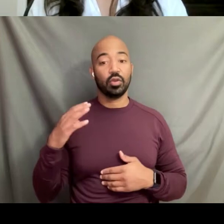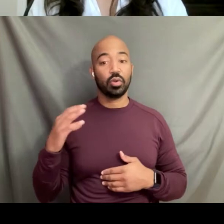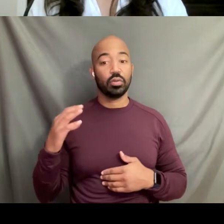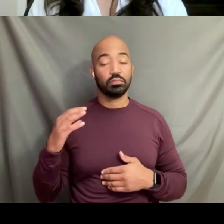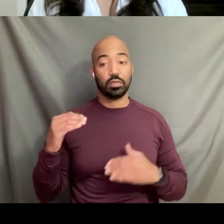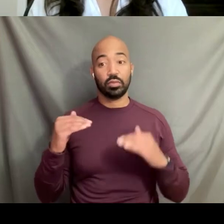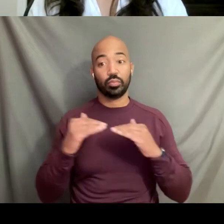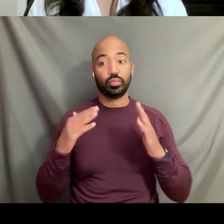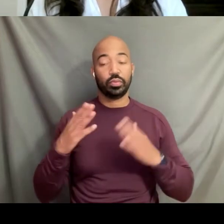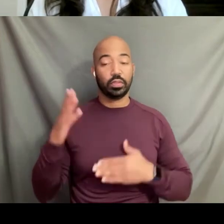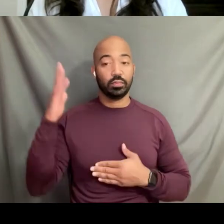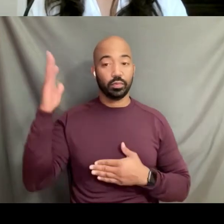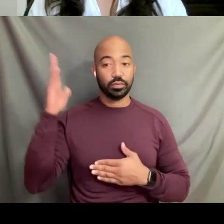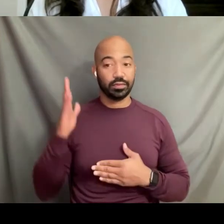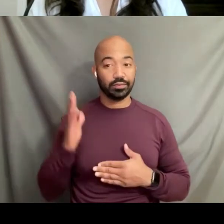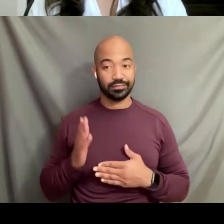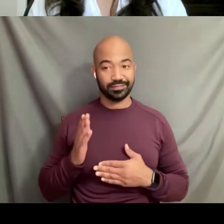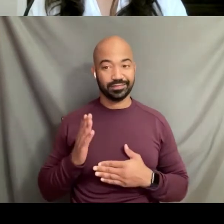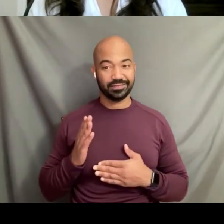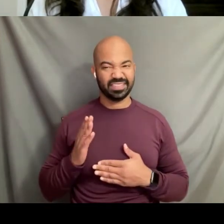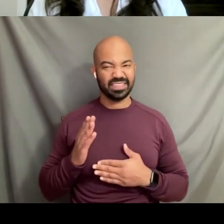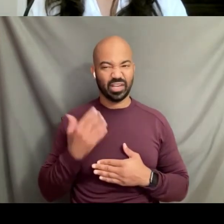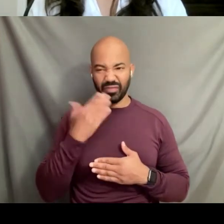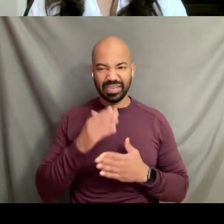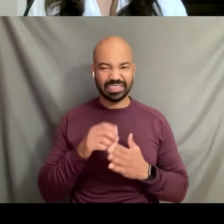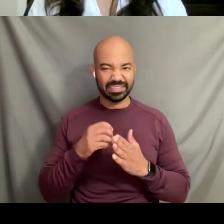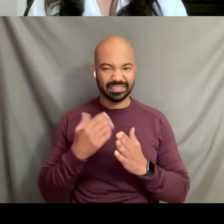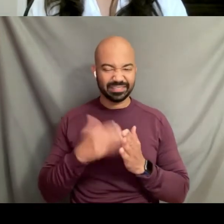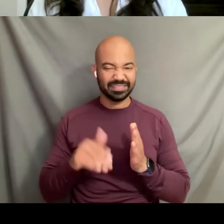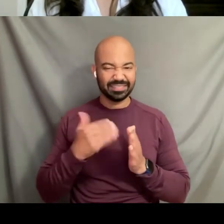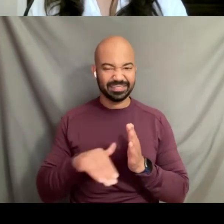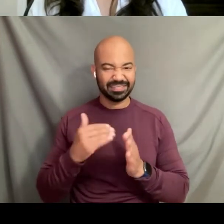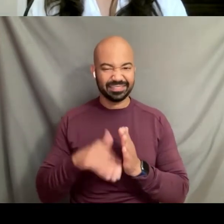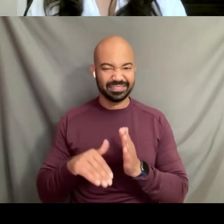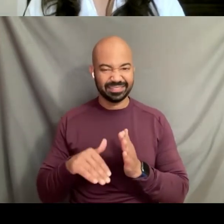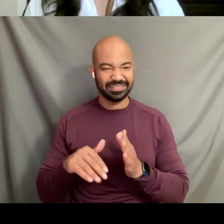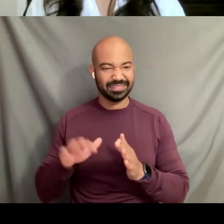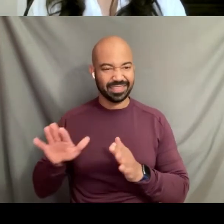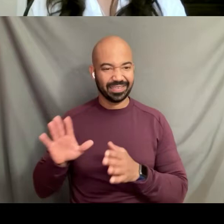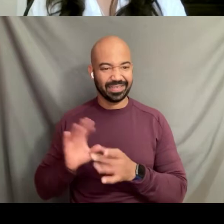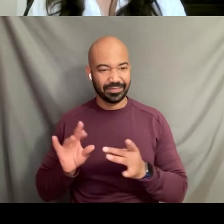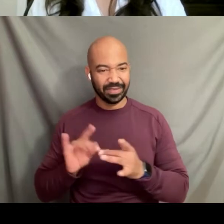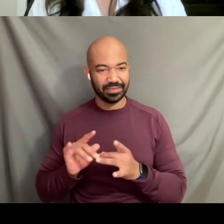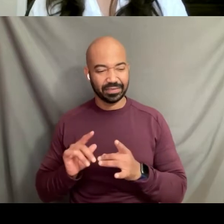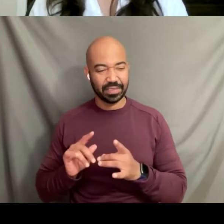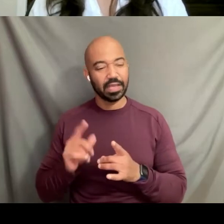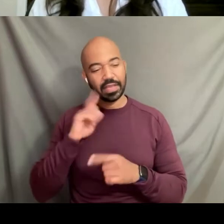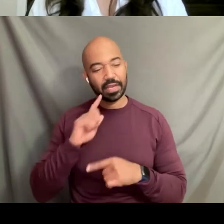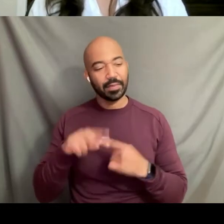if I can make my own contribution from a different wing and see how that makes senses